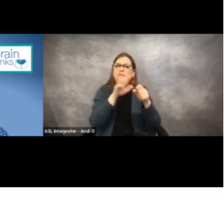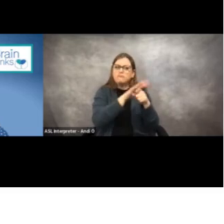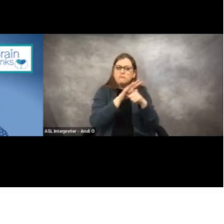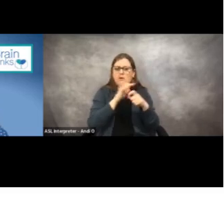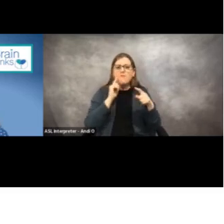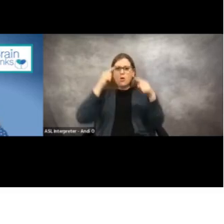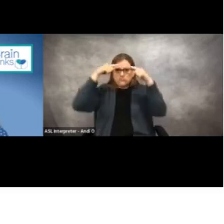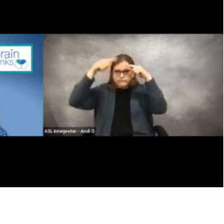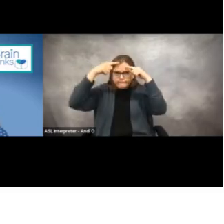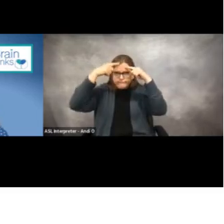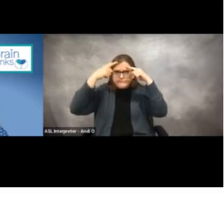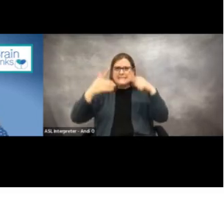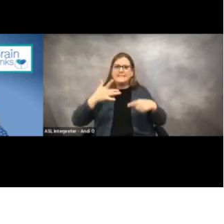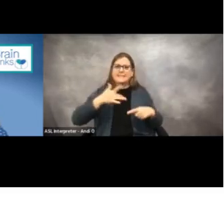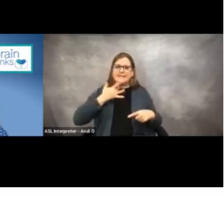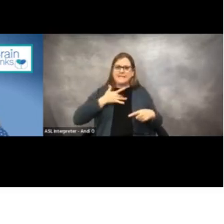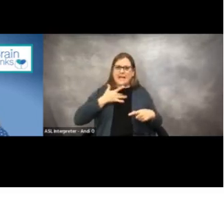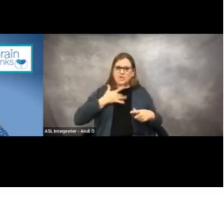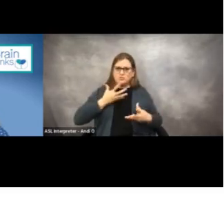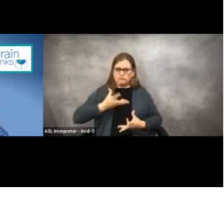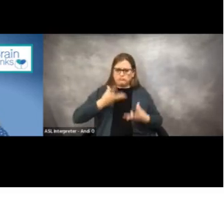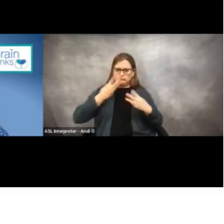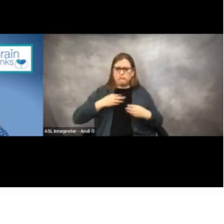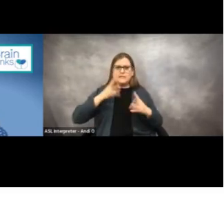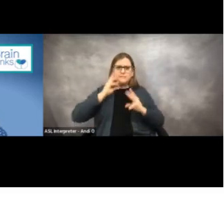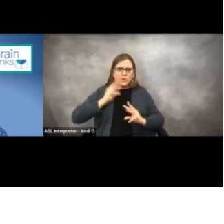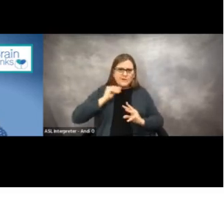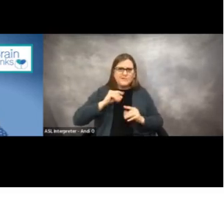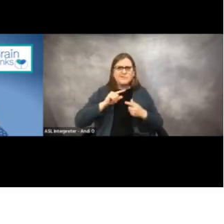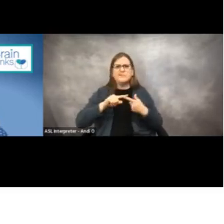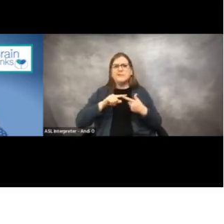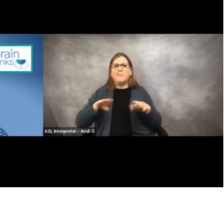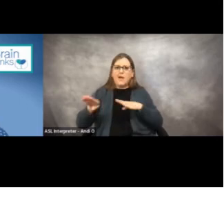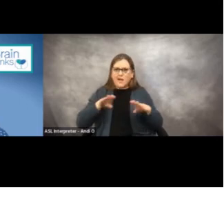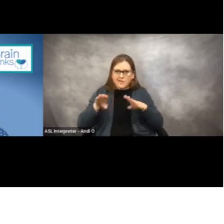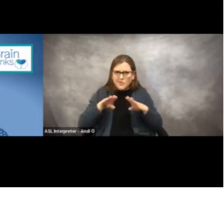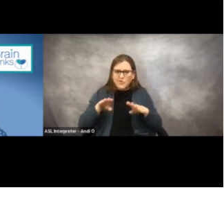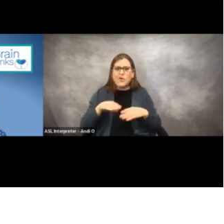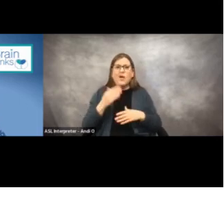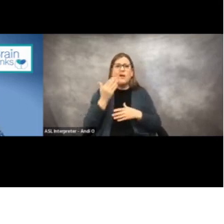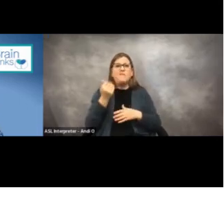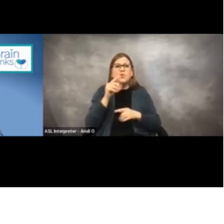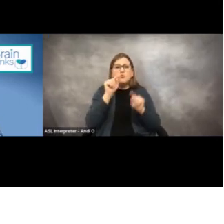sensation and behavior. And it has fill in areas where you can adapt it to that person that